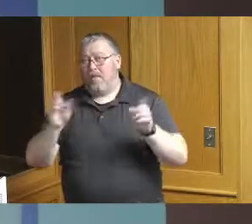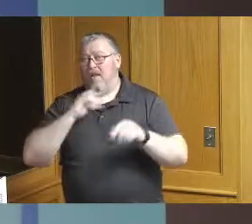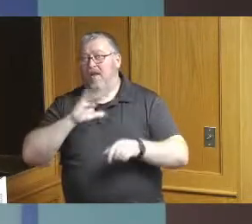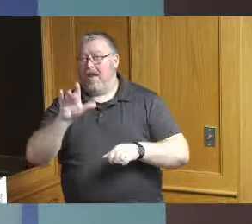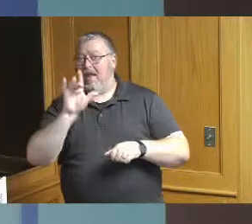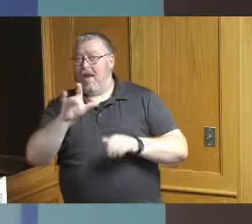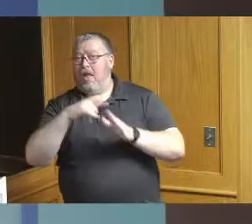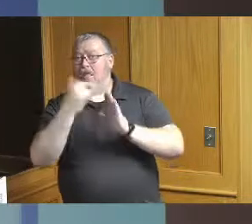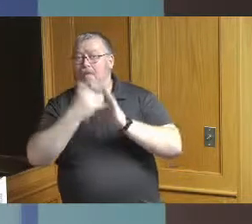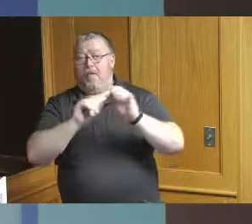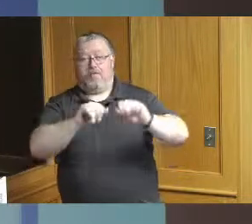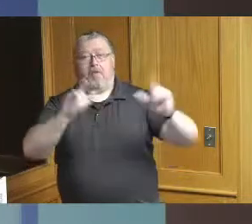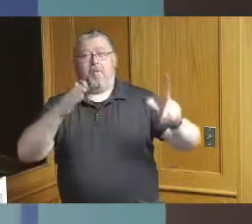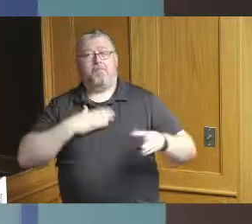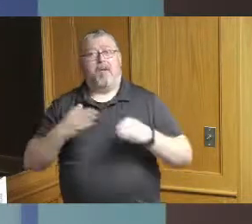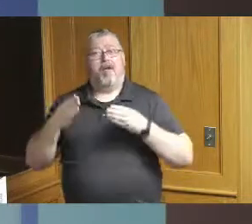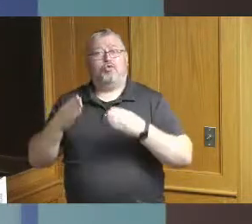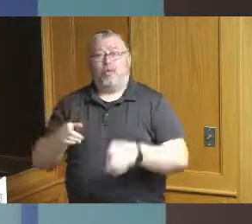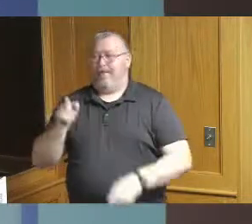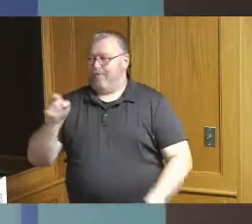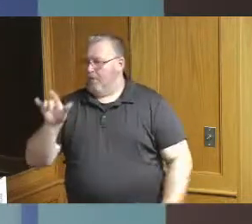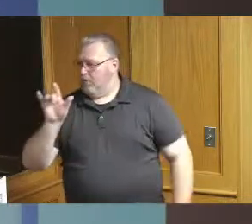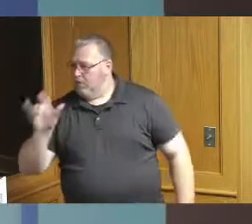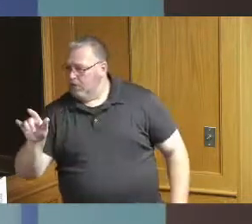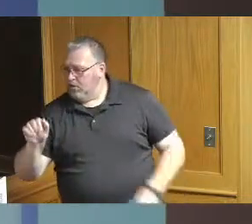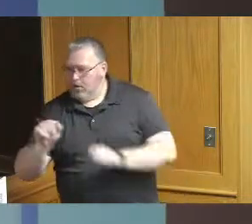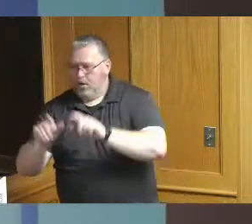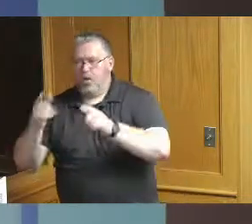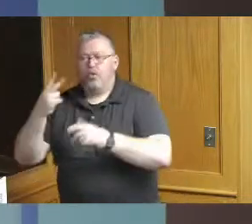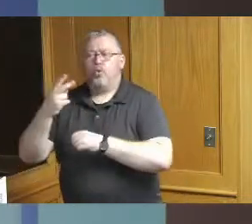say okay my street is going to be repaved two years from now or three years from now